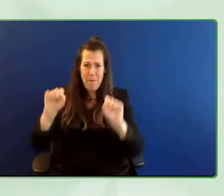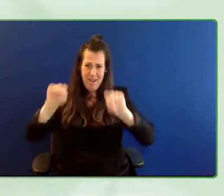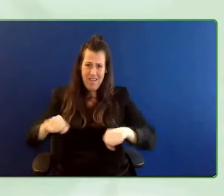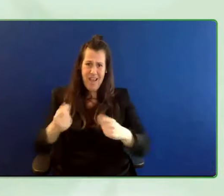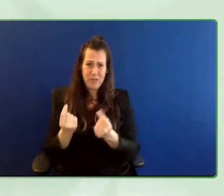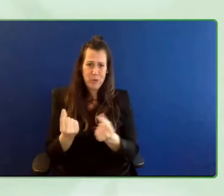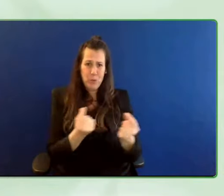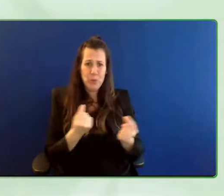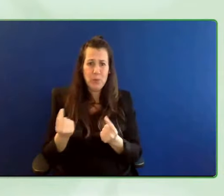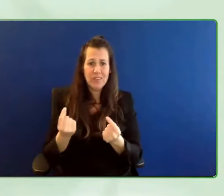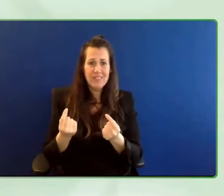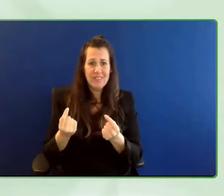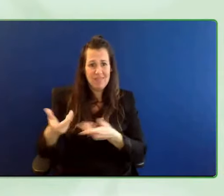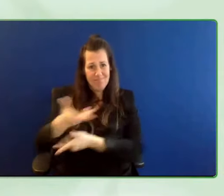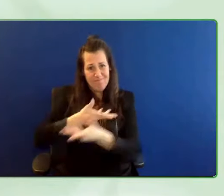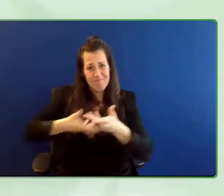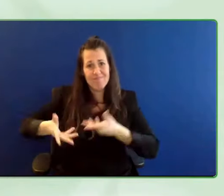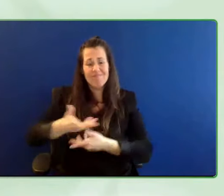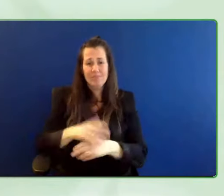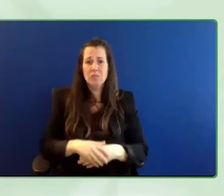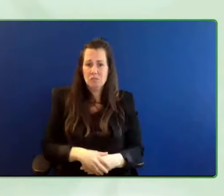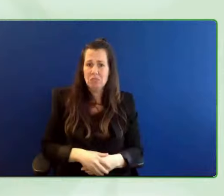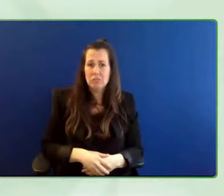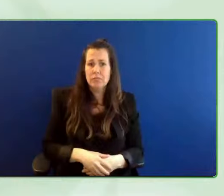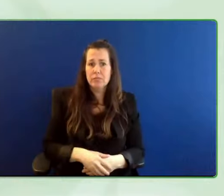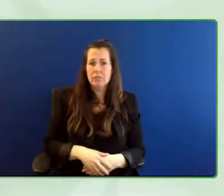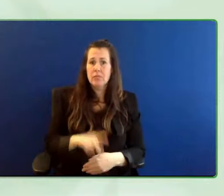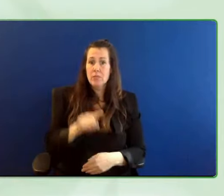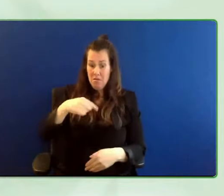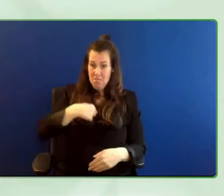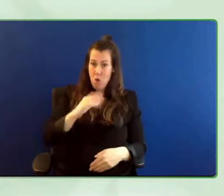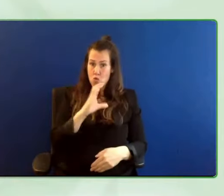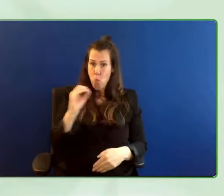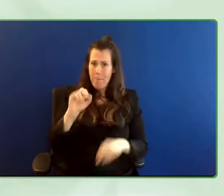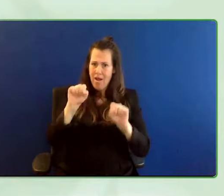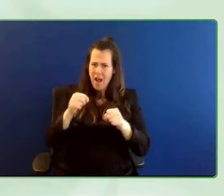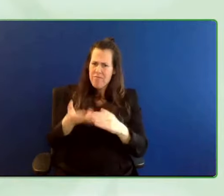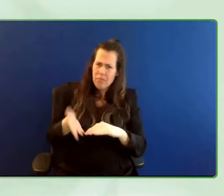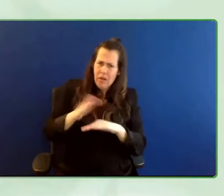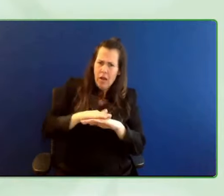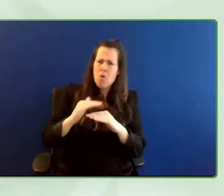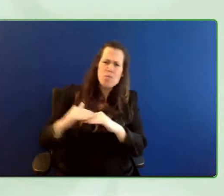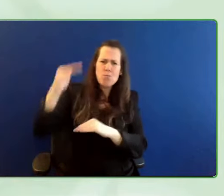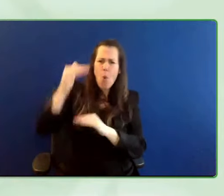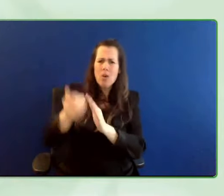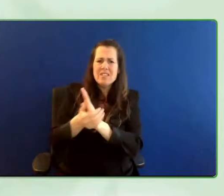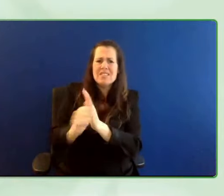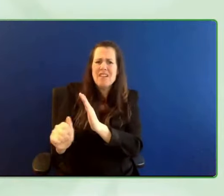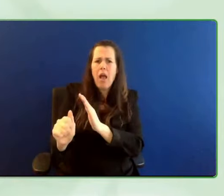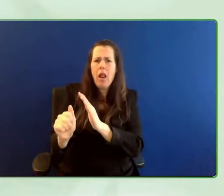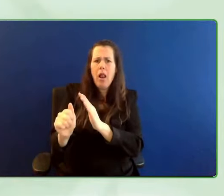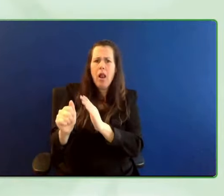To think about caregivers in broader policy initiatives and within our sector in healthcare,